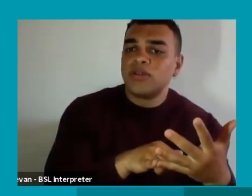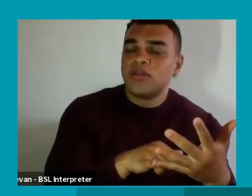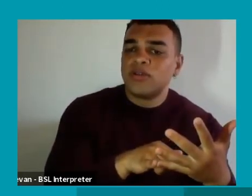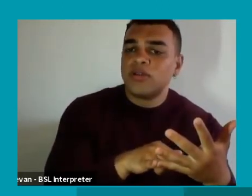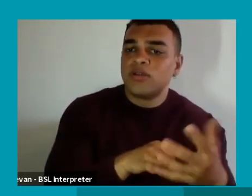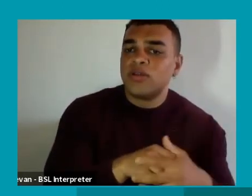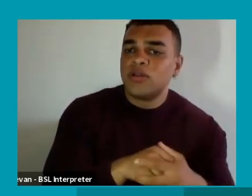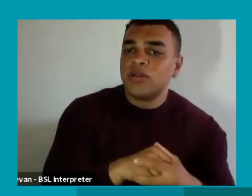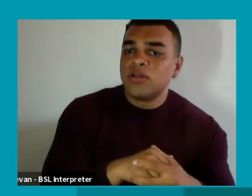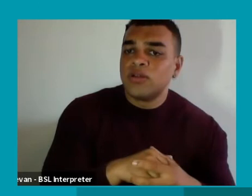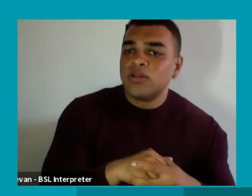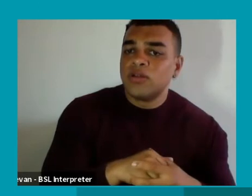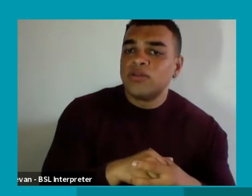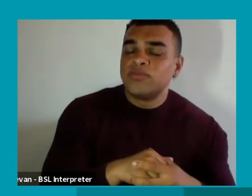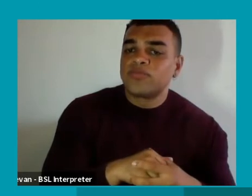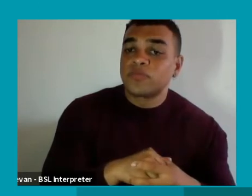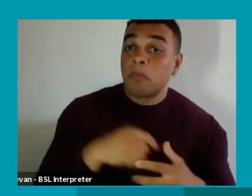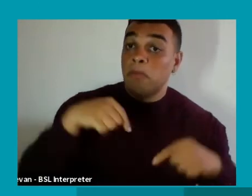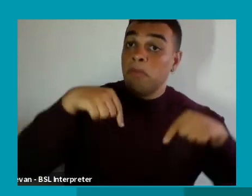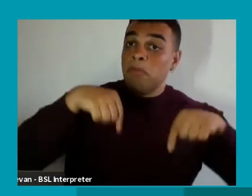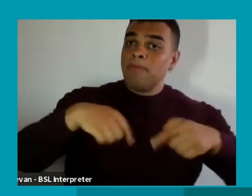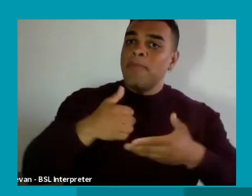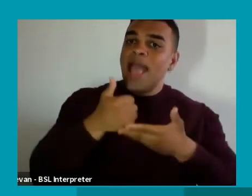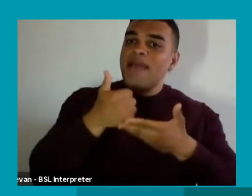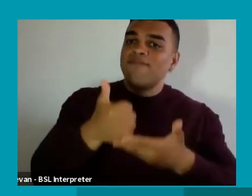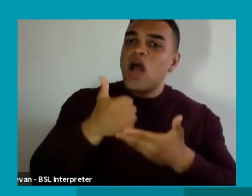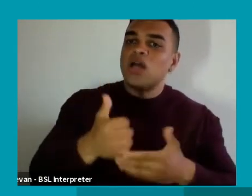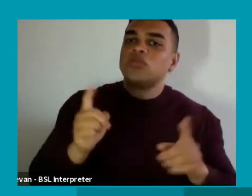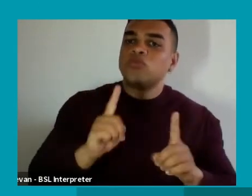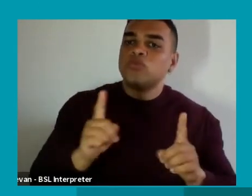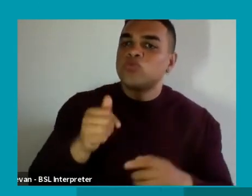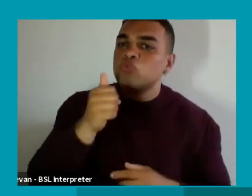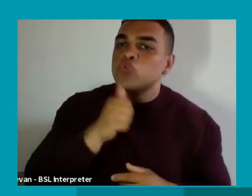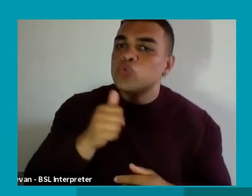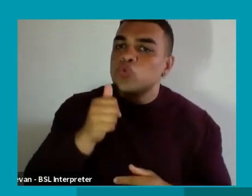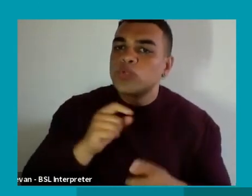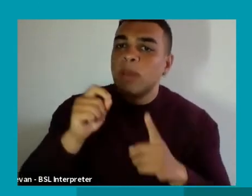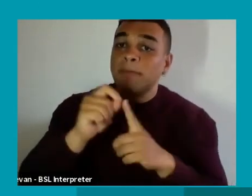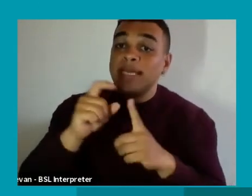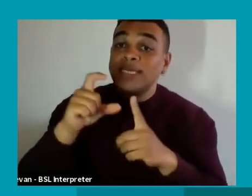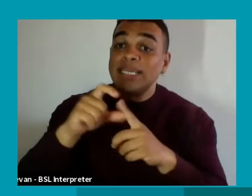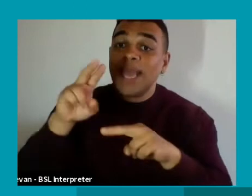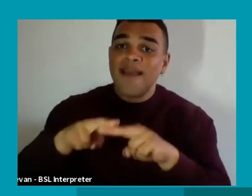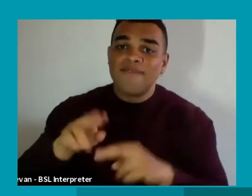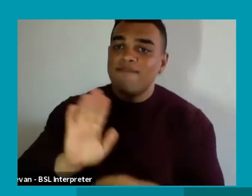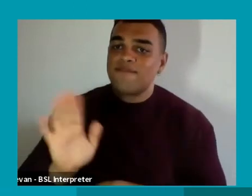uhm, you know, don't use PDF. So just to be on the safe side, we recommend that you just